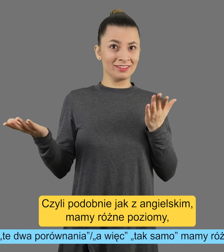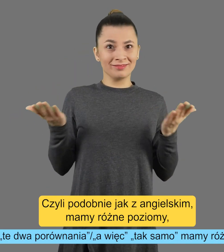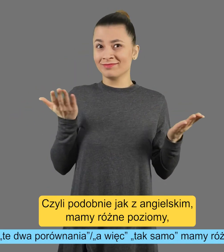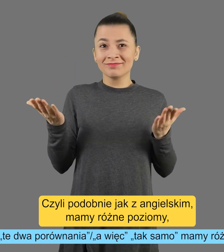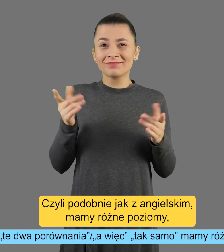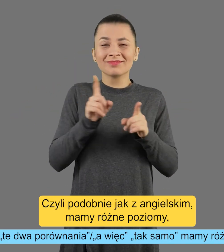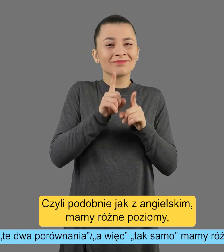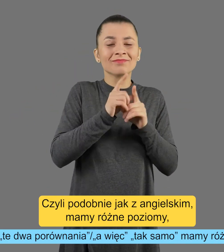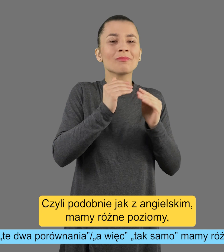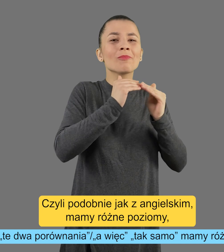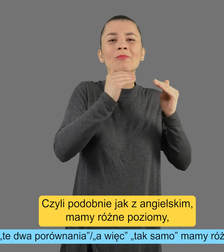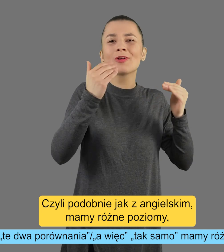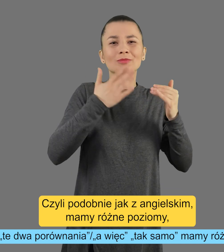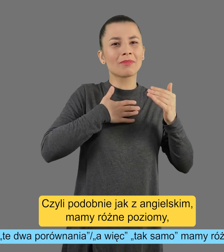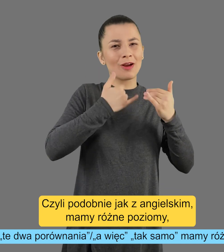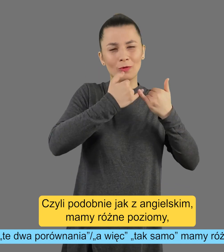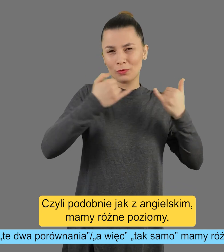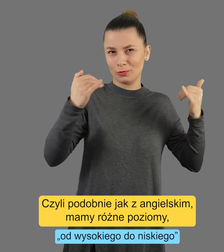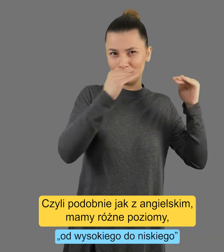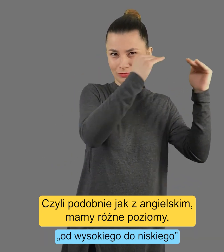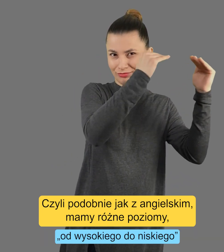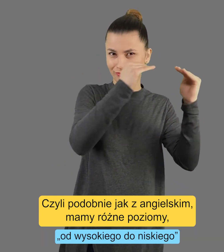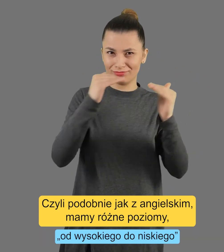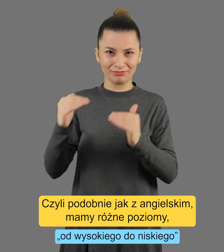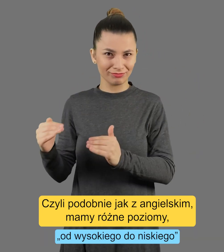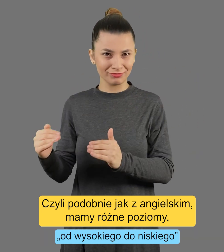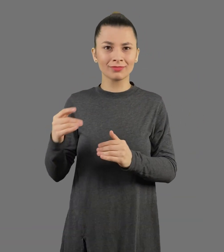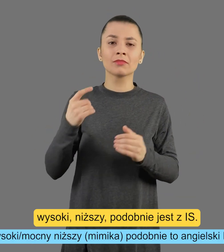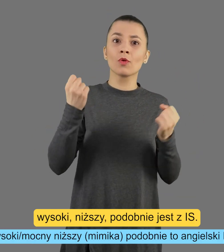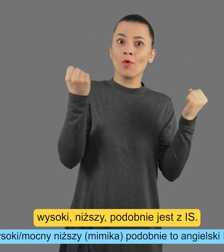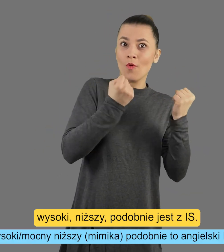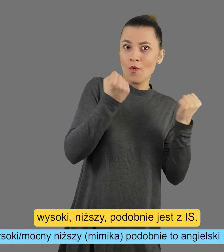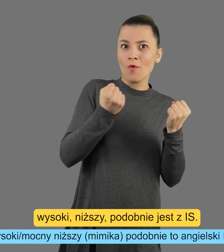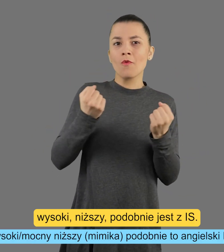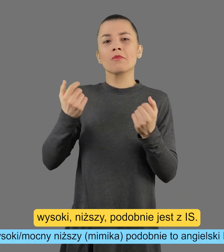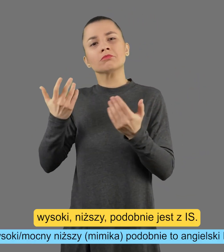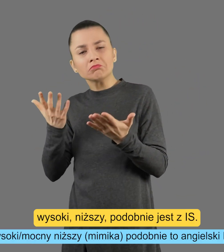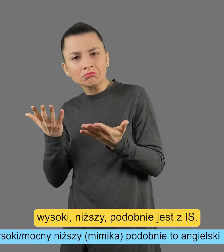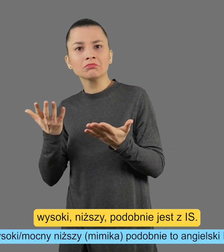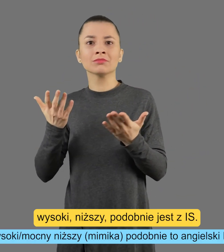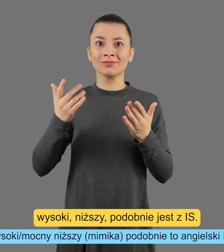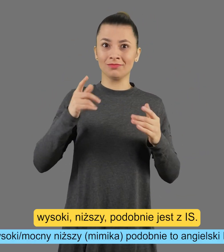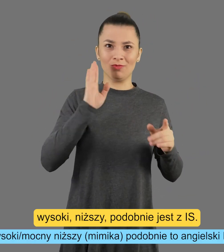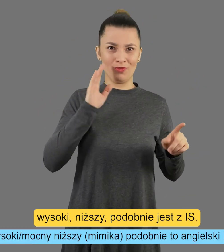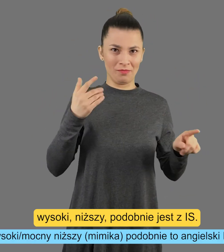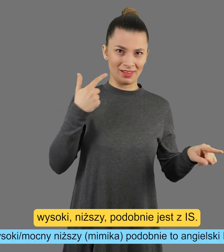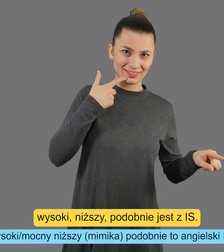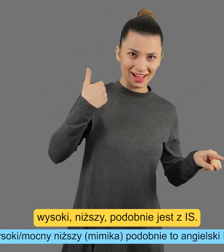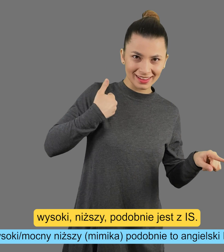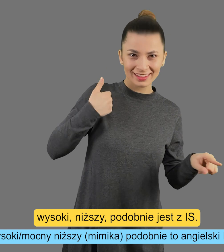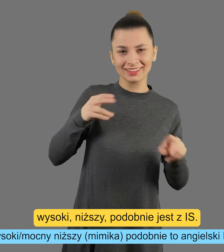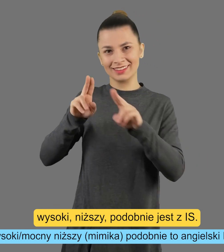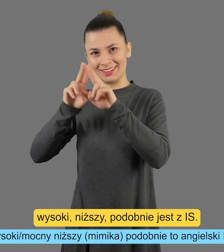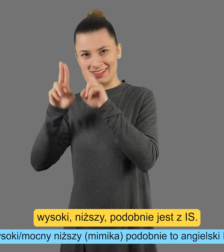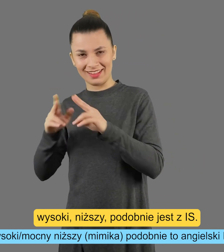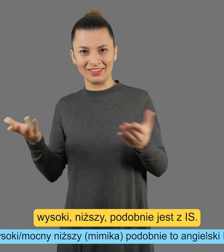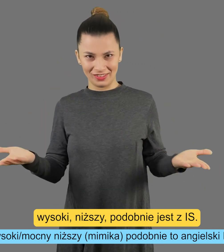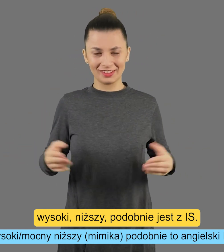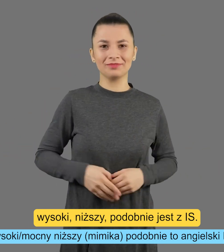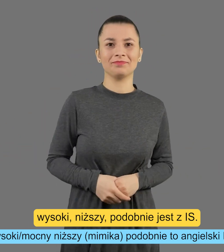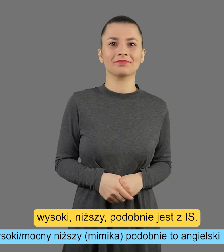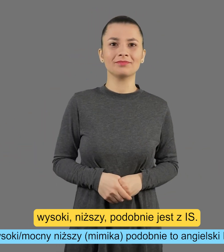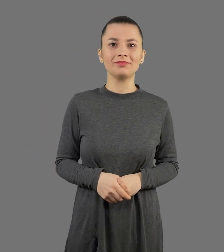So just like with English, we have different levels, high, lower, the same with IS.